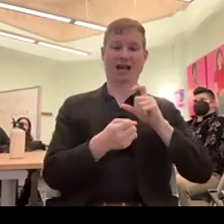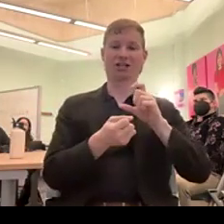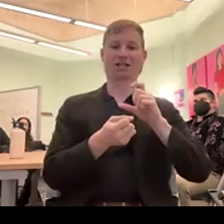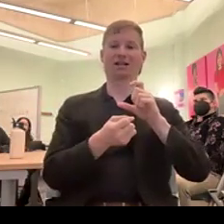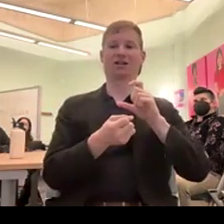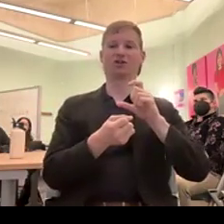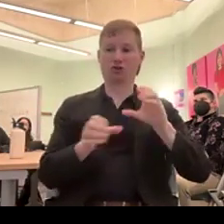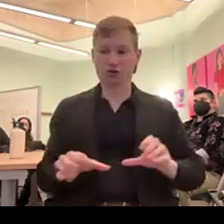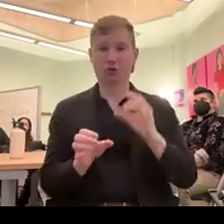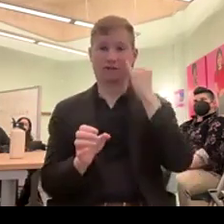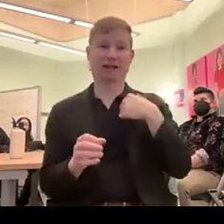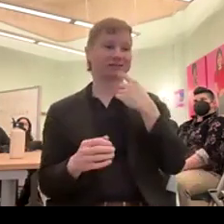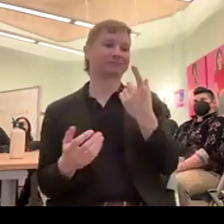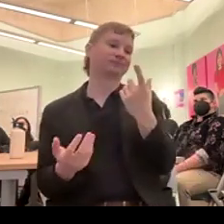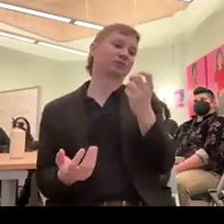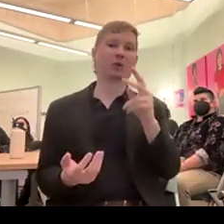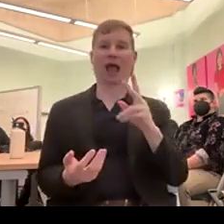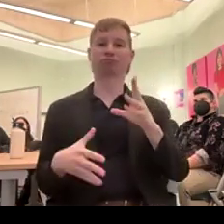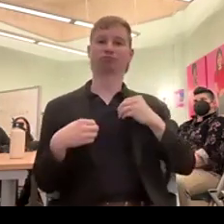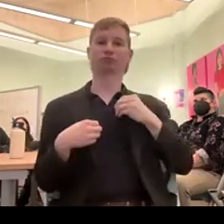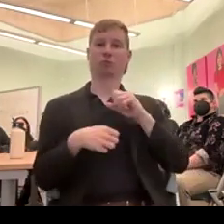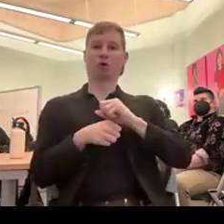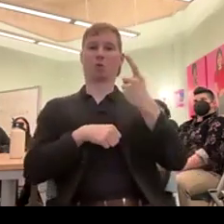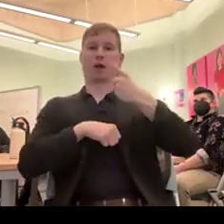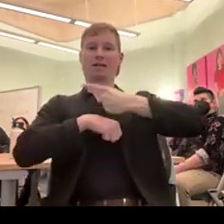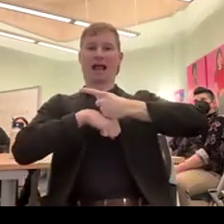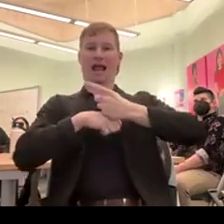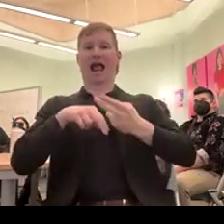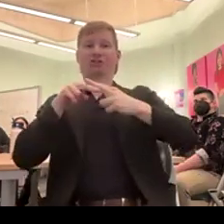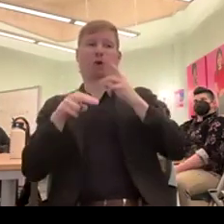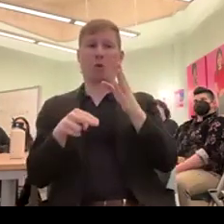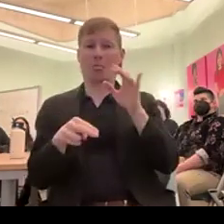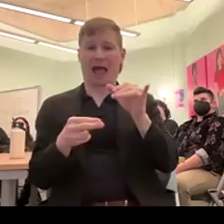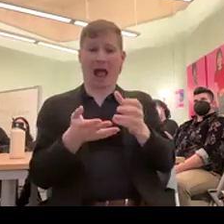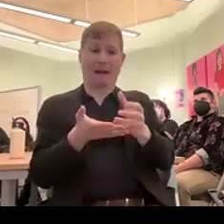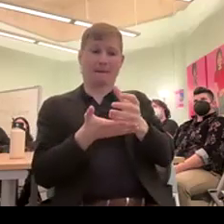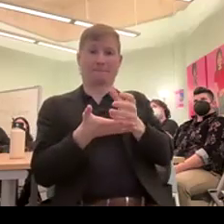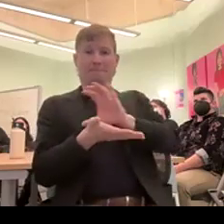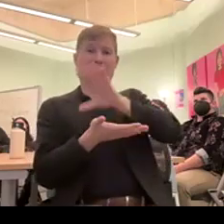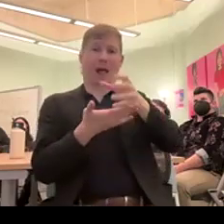work that I would put in would be if I said I was working one more day, like would it really